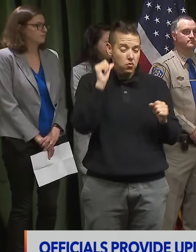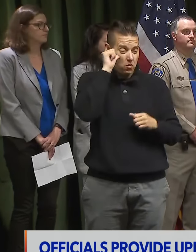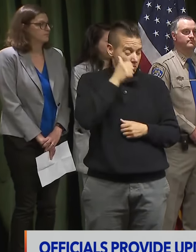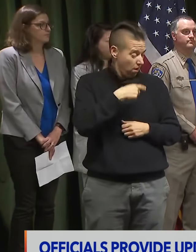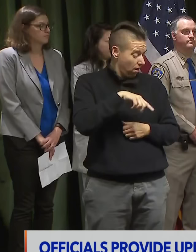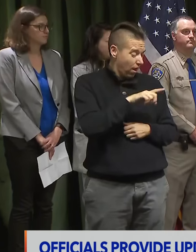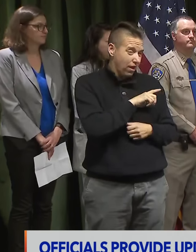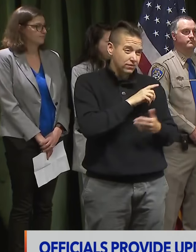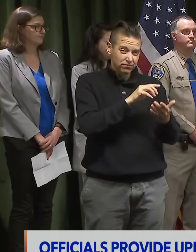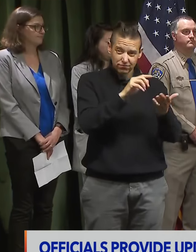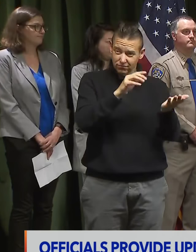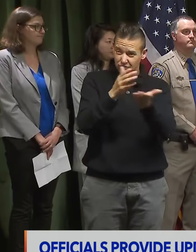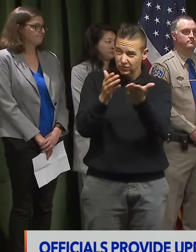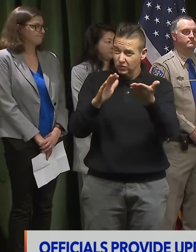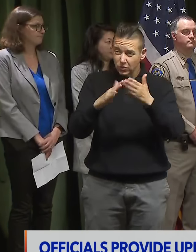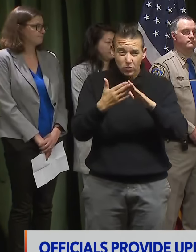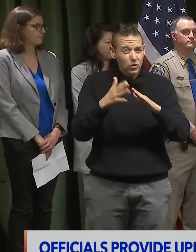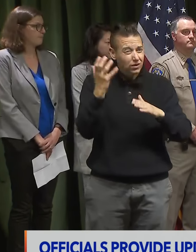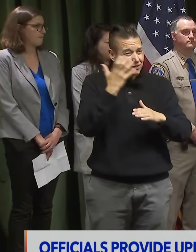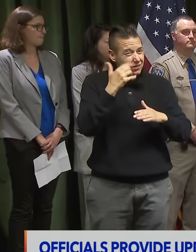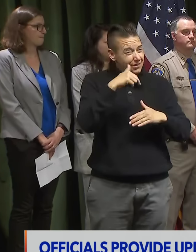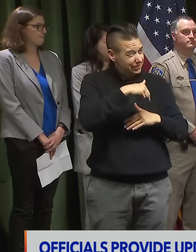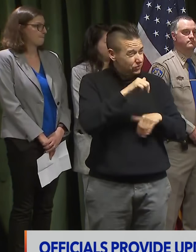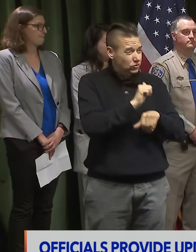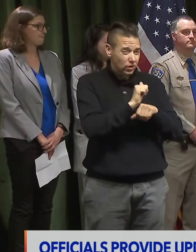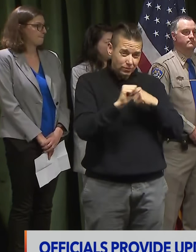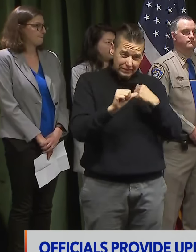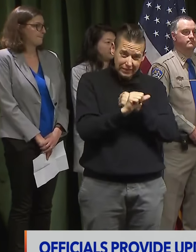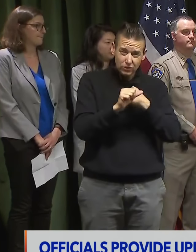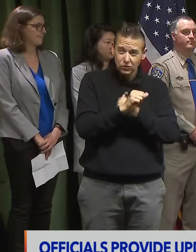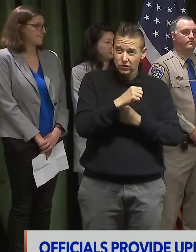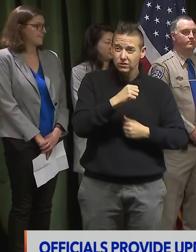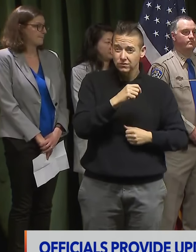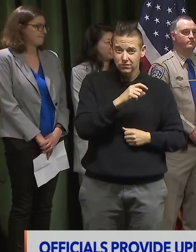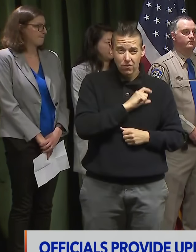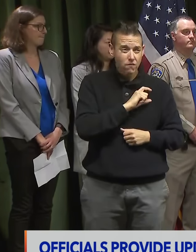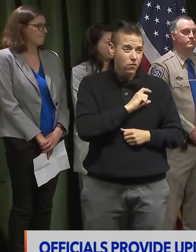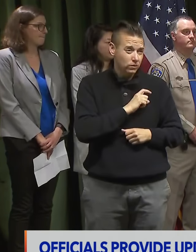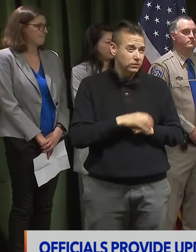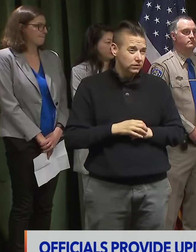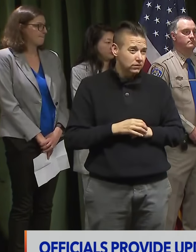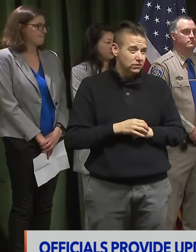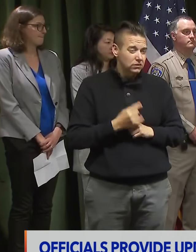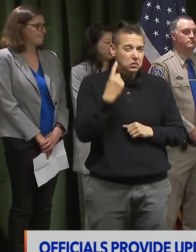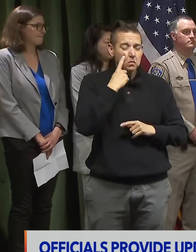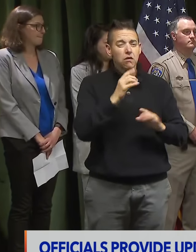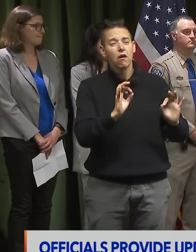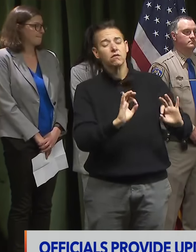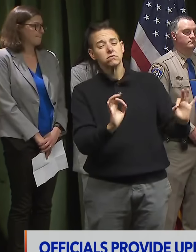BETTER. WE WOULD HAVE LIKED WITH HIS SAFETY. AND IT DOES REMIND US FOR A COMMUNITY OUT